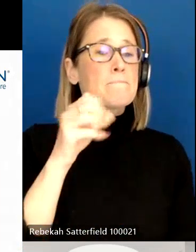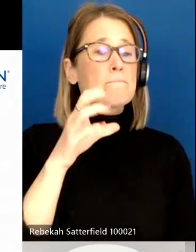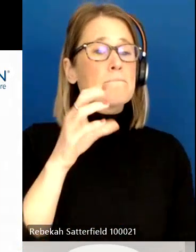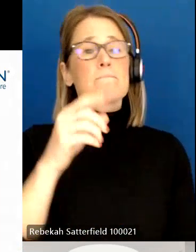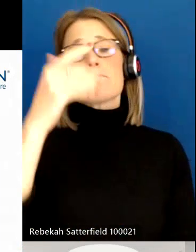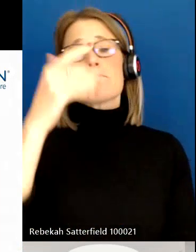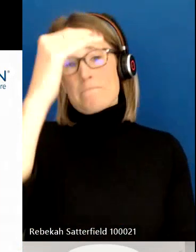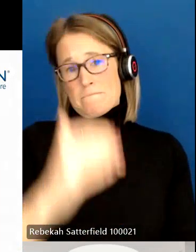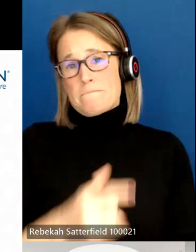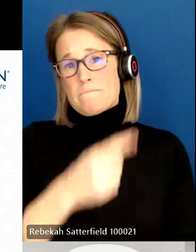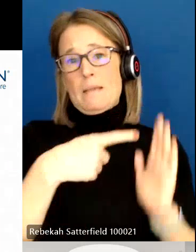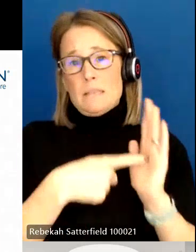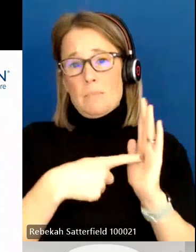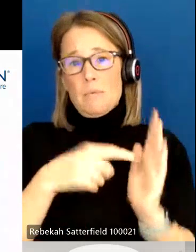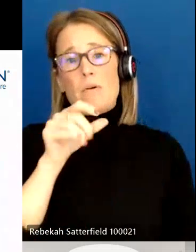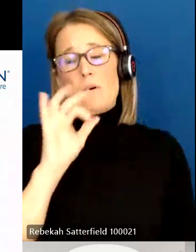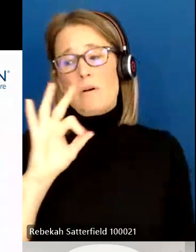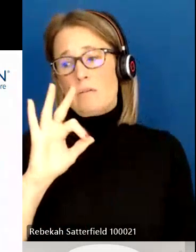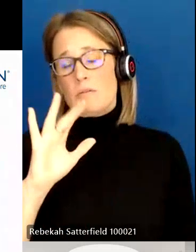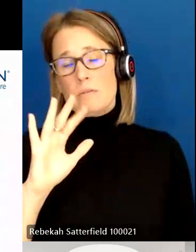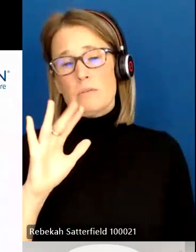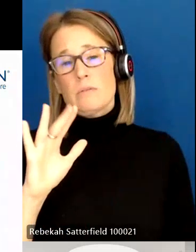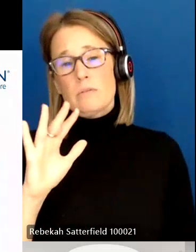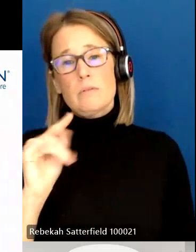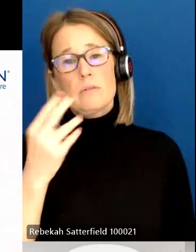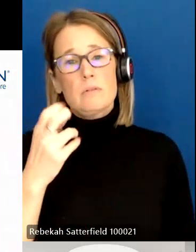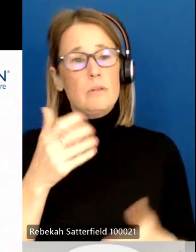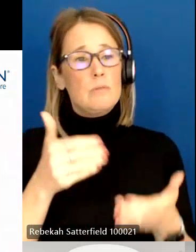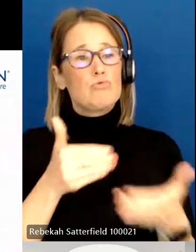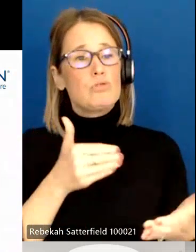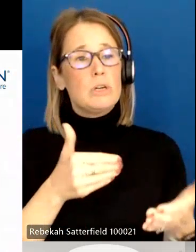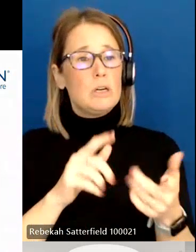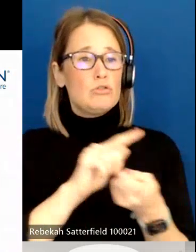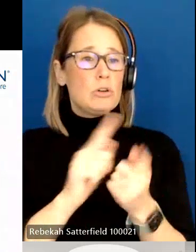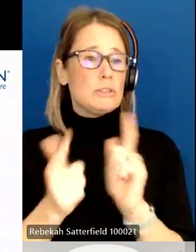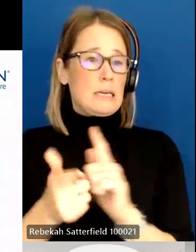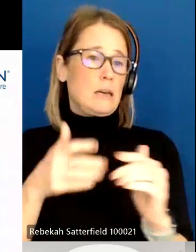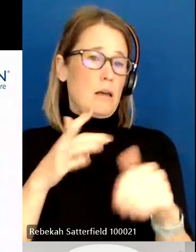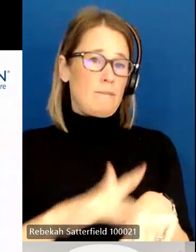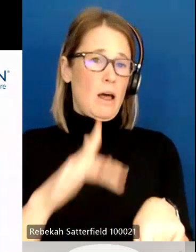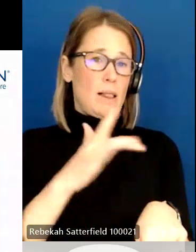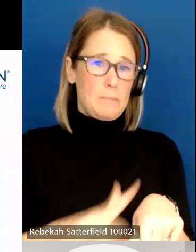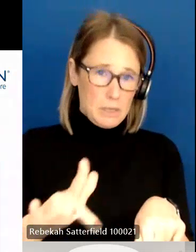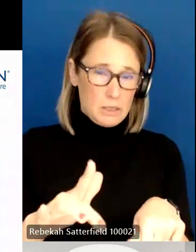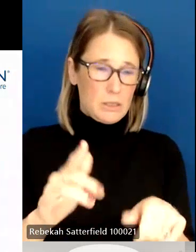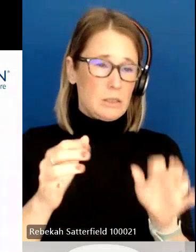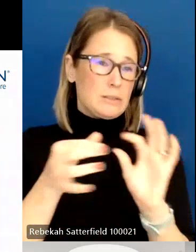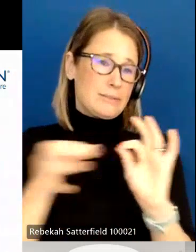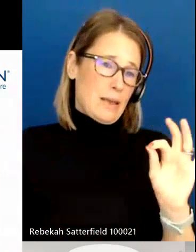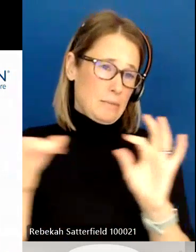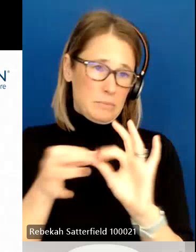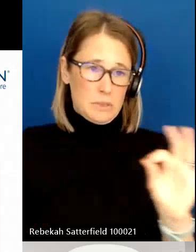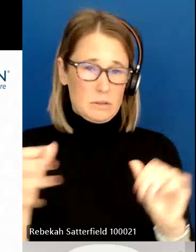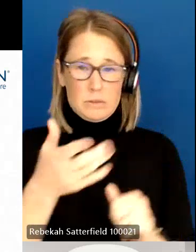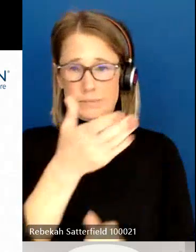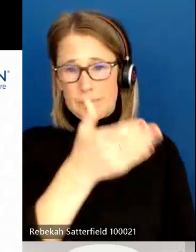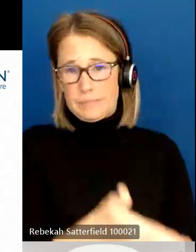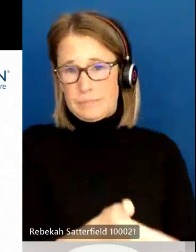is a sample of the uh pre-translated availability statements and it basically is right from the uh